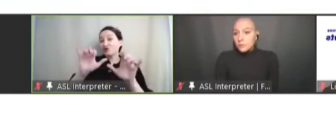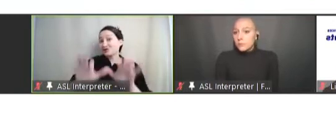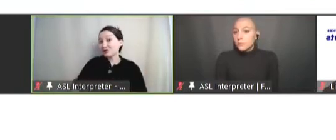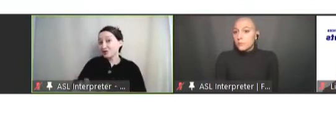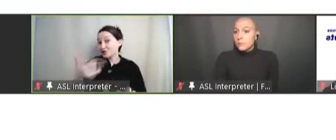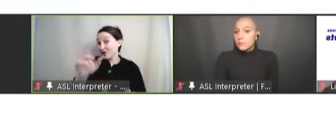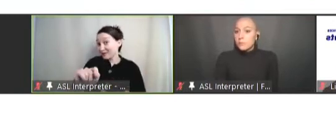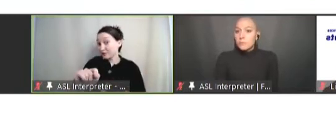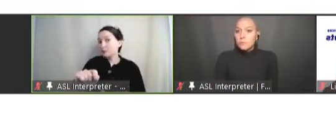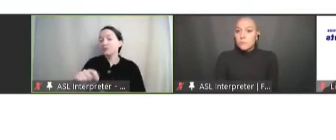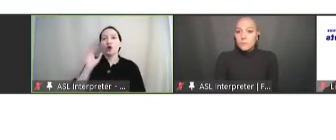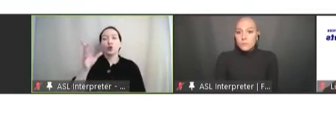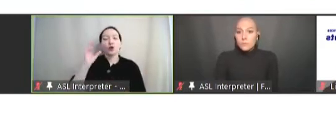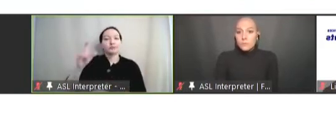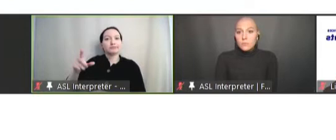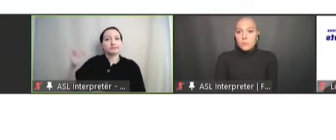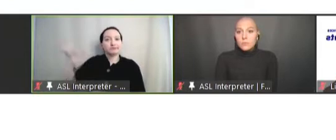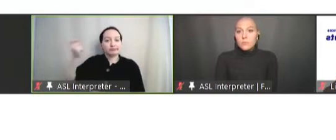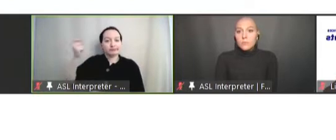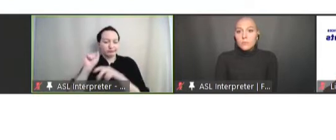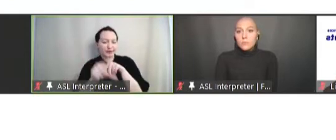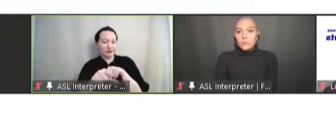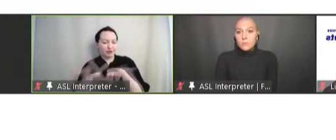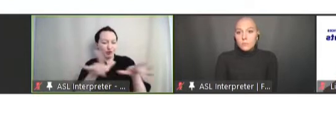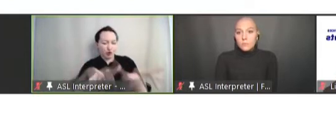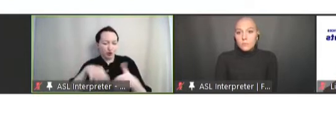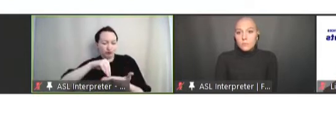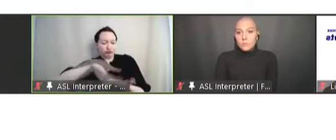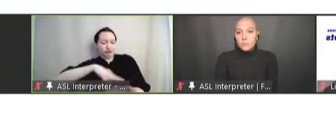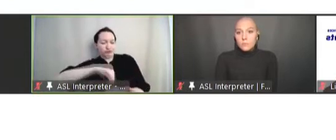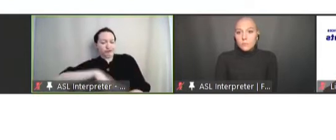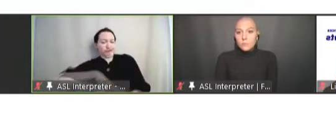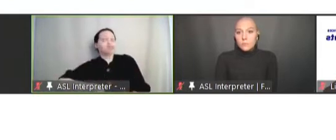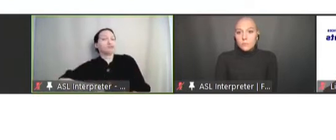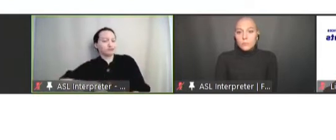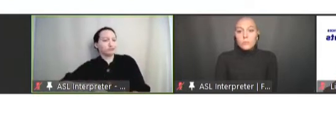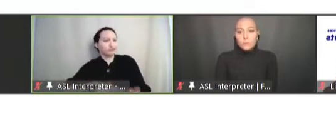We will get those to you. And we'll record those in our minutes for the meeting also